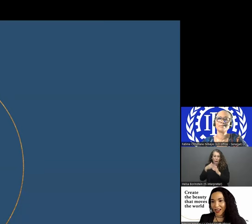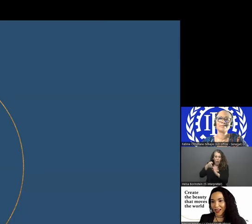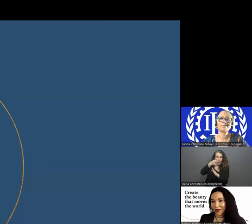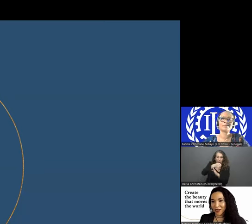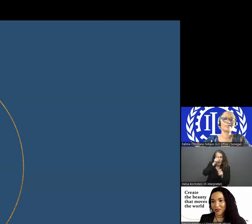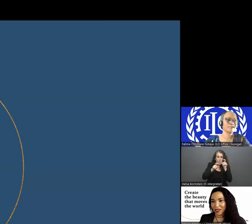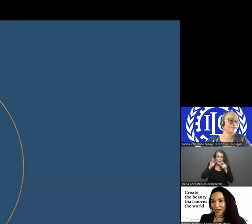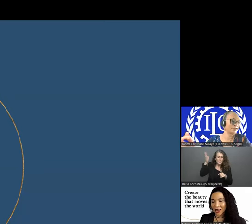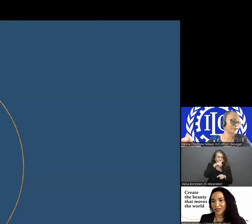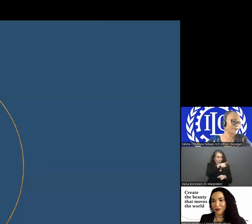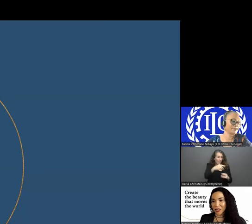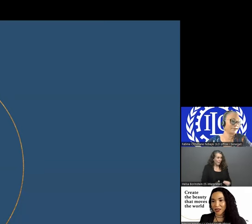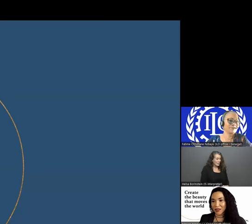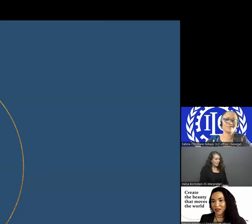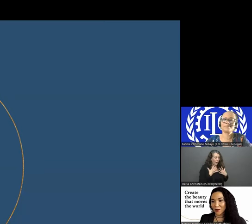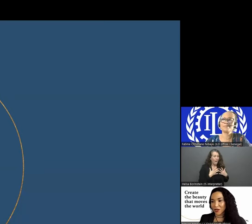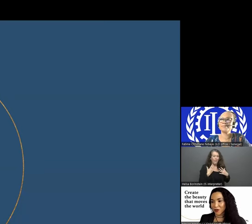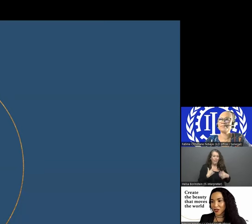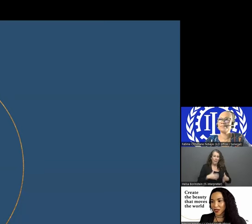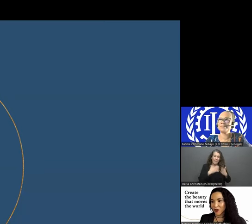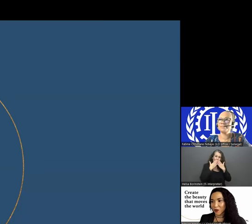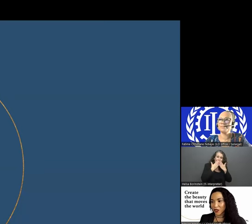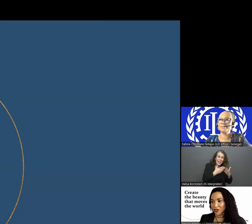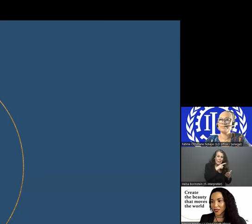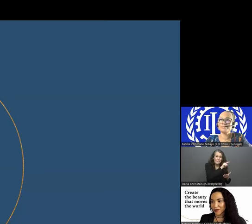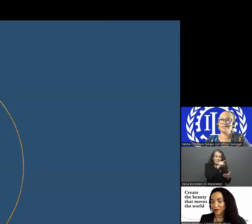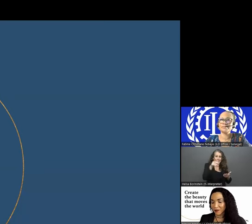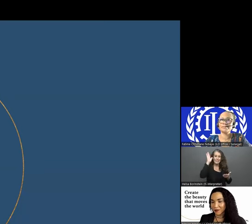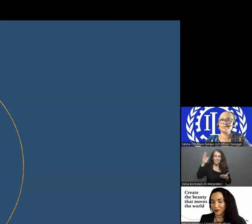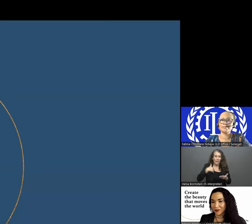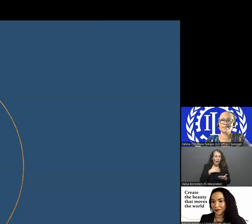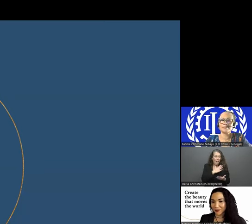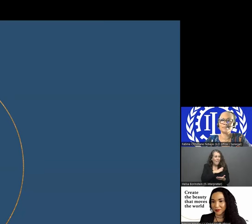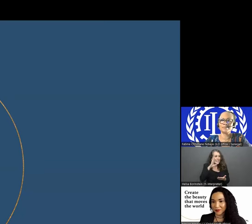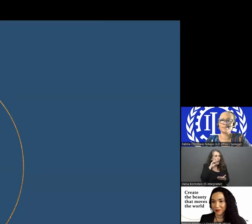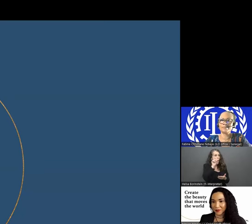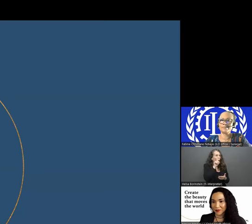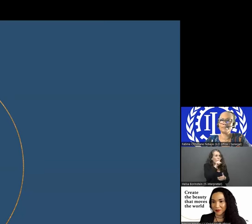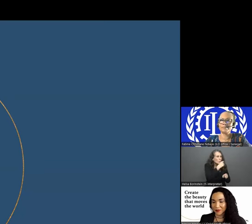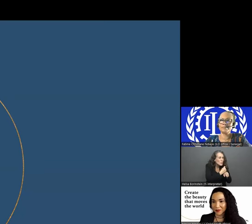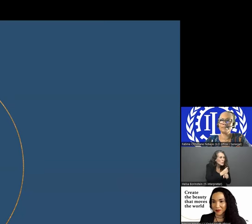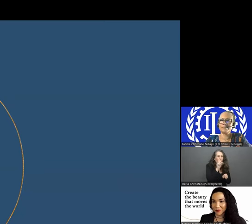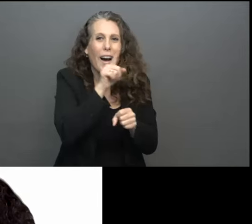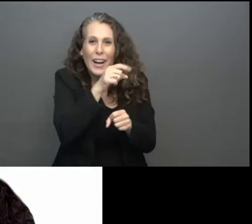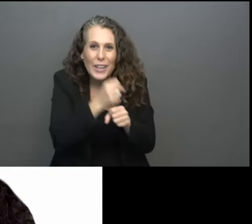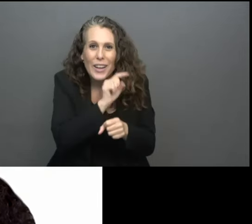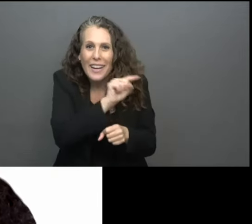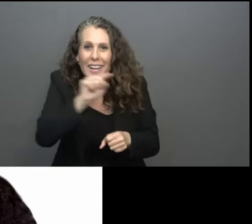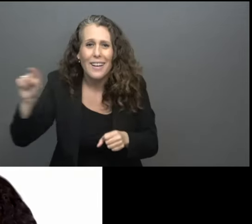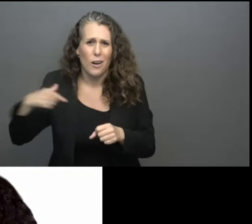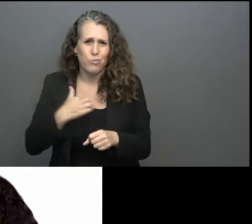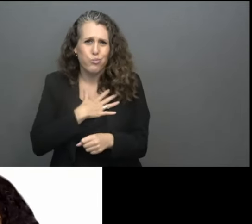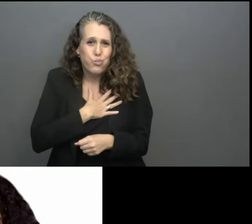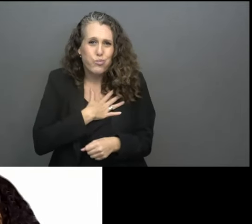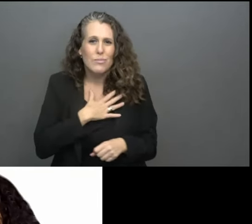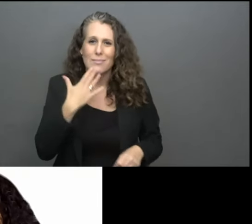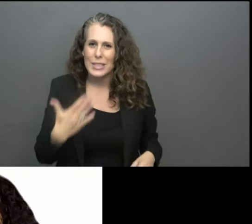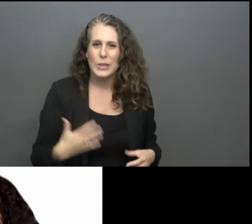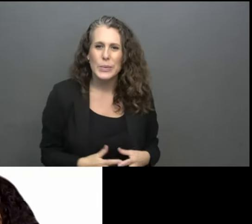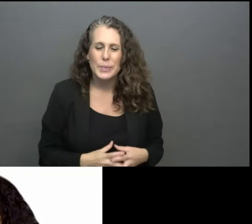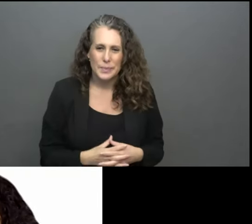11:00:09 It really has been so wonderful to hear all that you're doing.